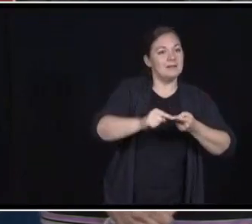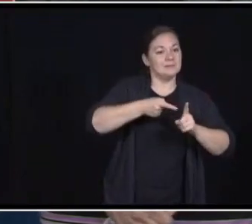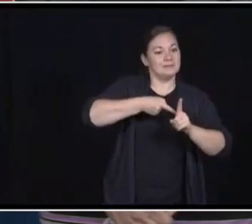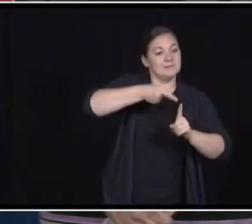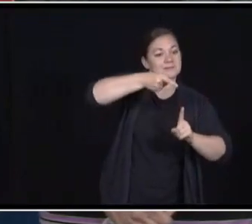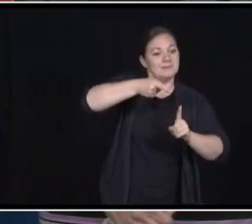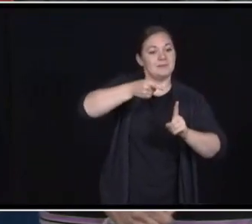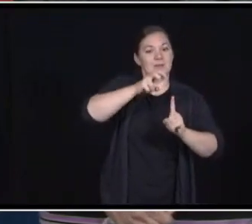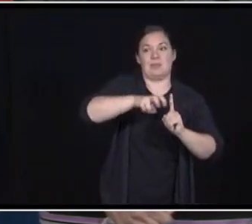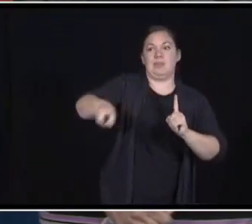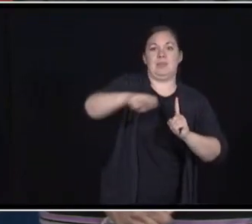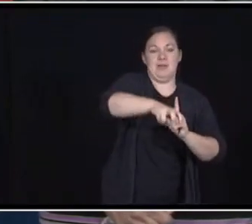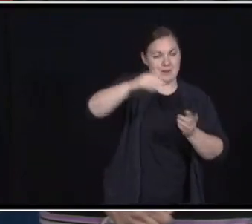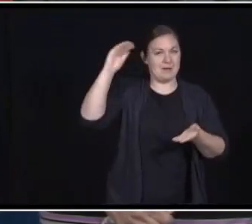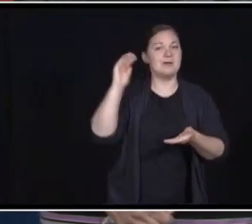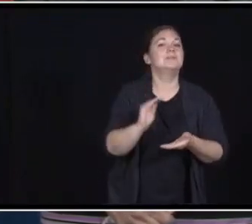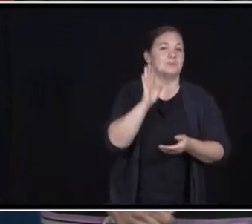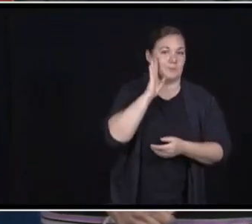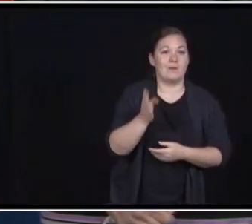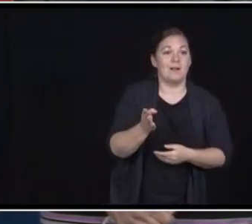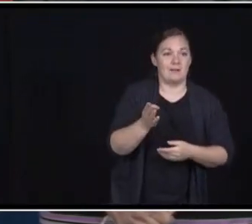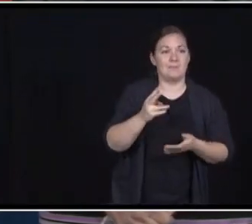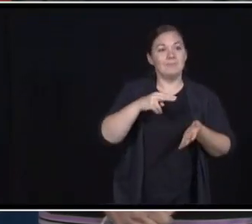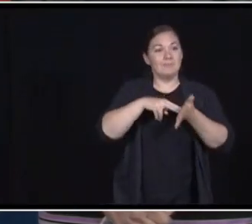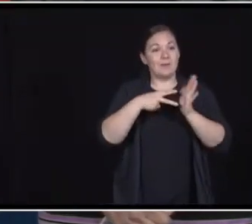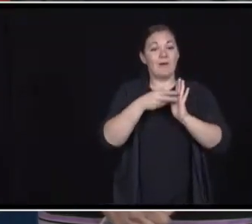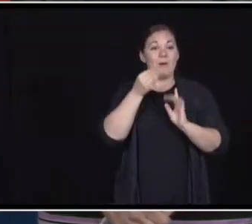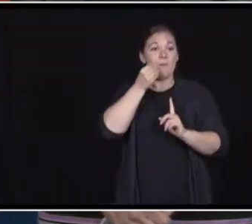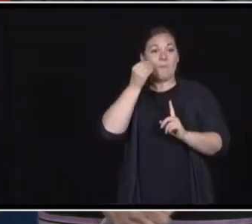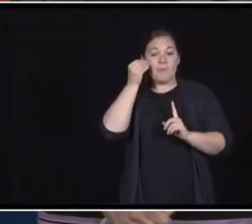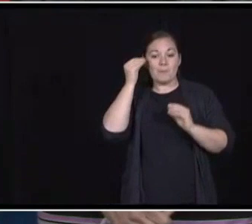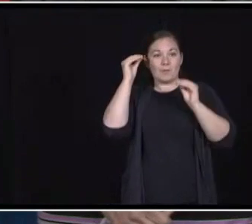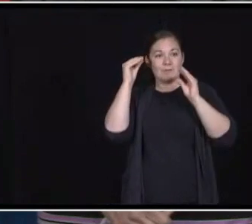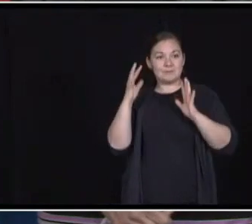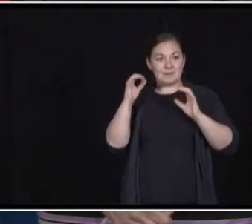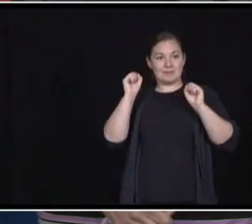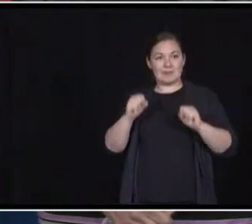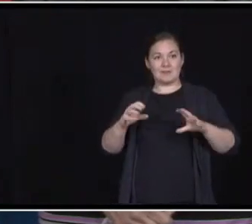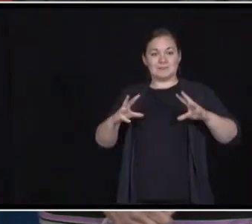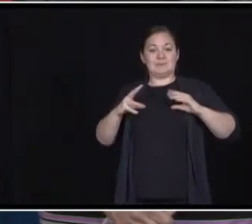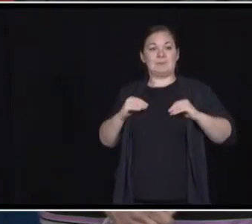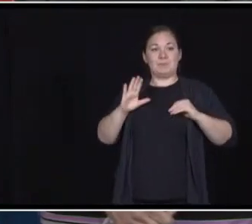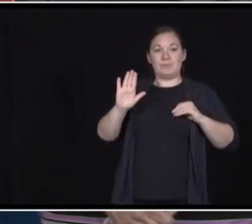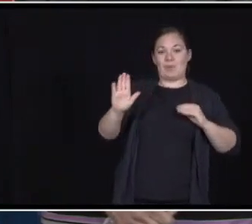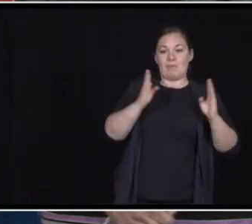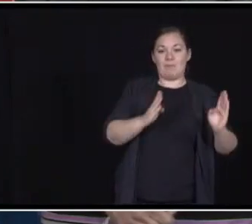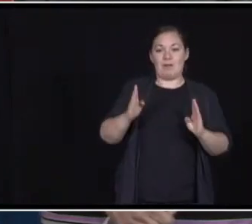If we had that flexibility built in, we can bundle the prep time and we can start earlier